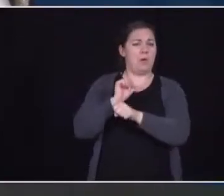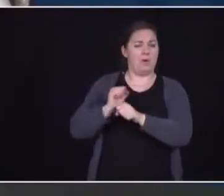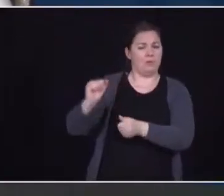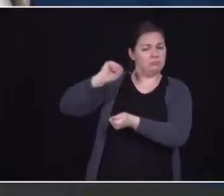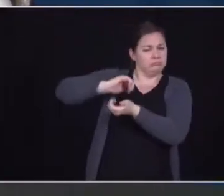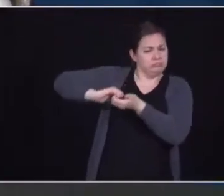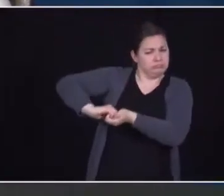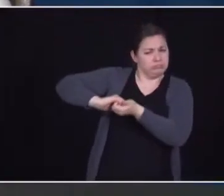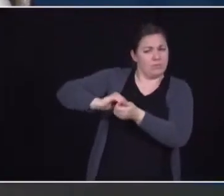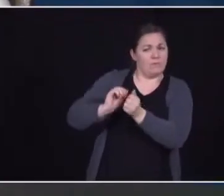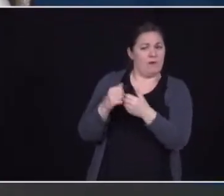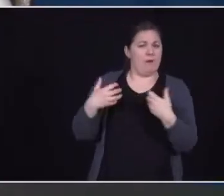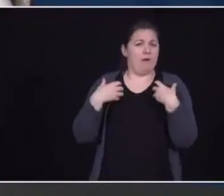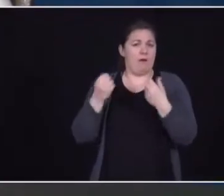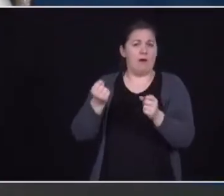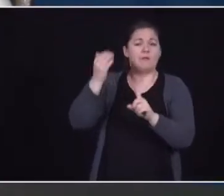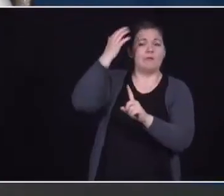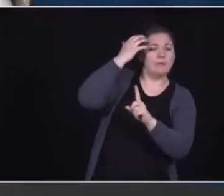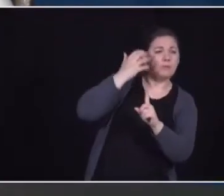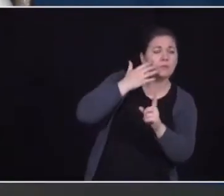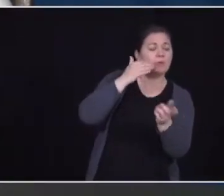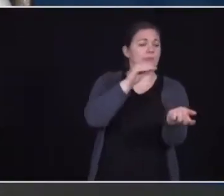good sense